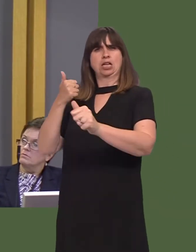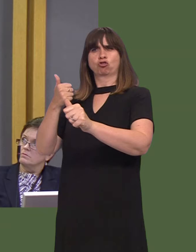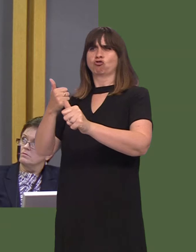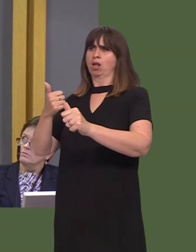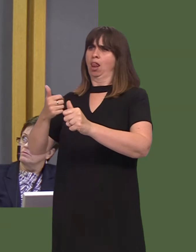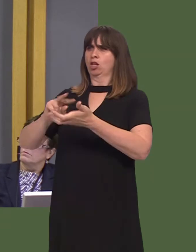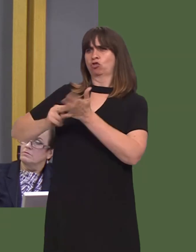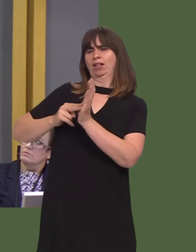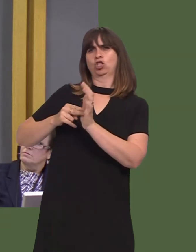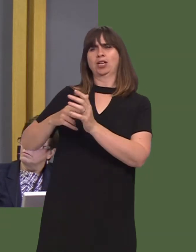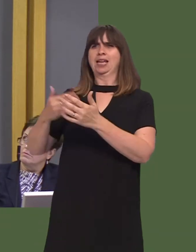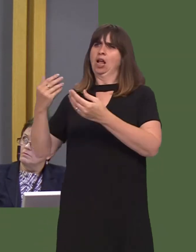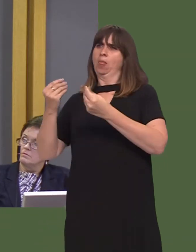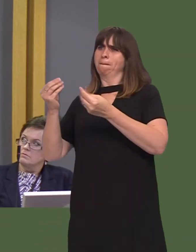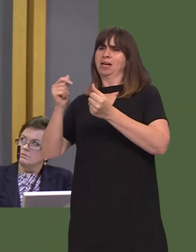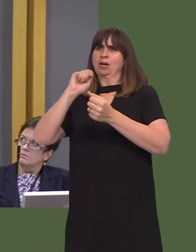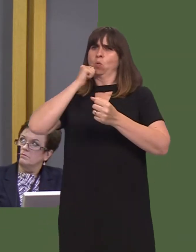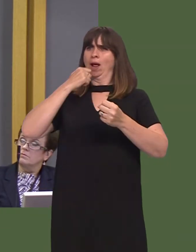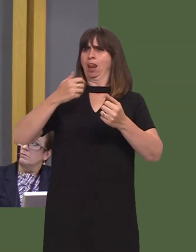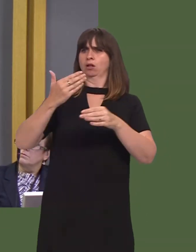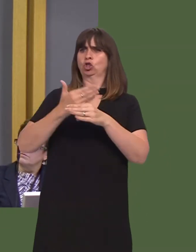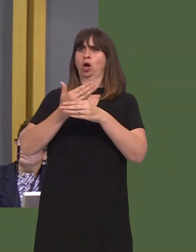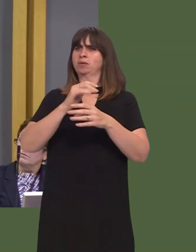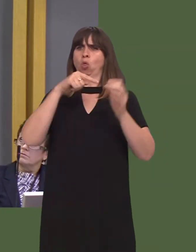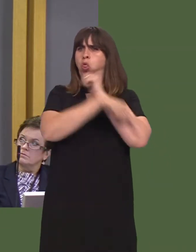strategy to spread the wealth, and, as you say, despite the offer of the Welsh Government